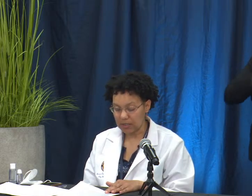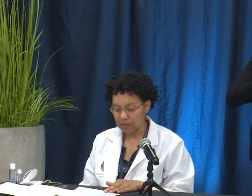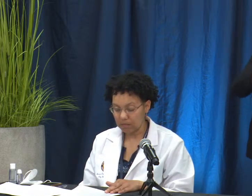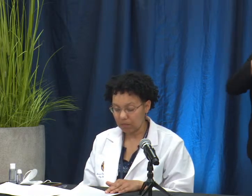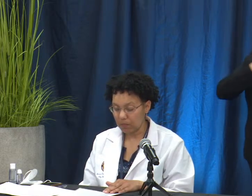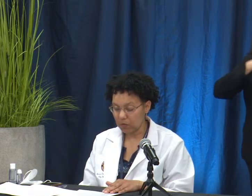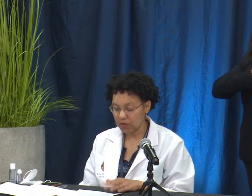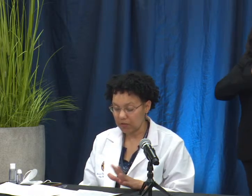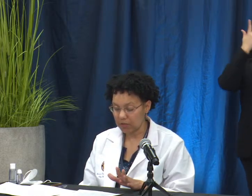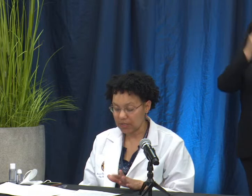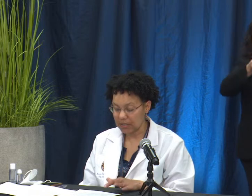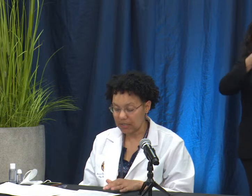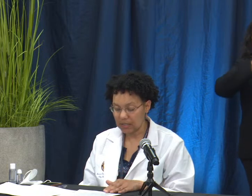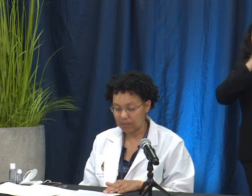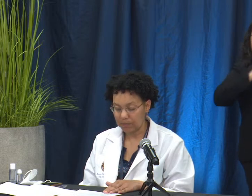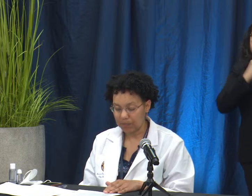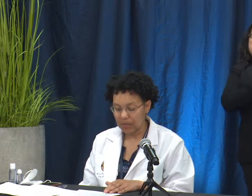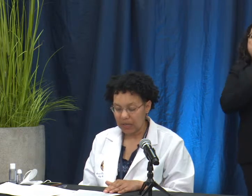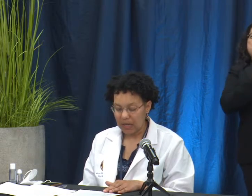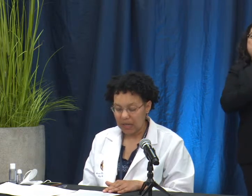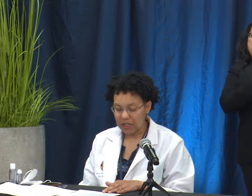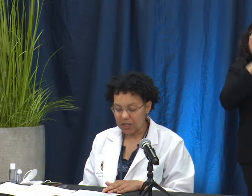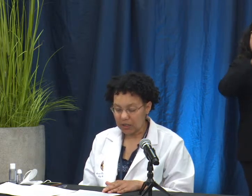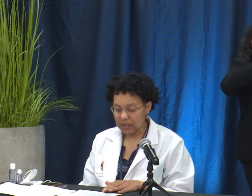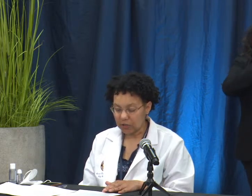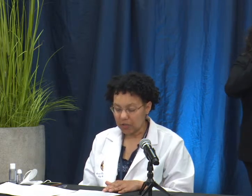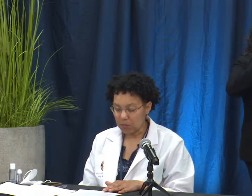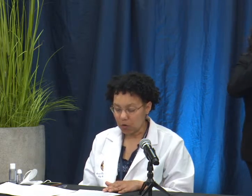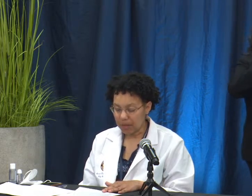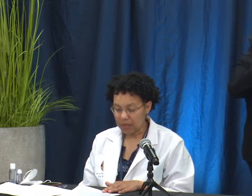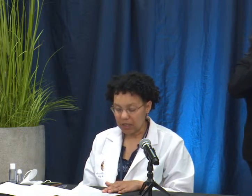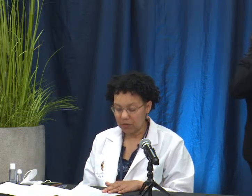or severe disease. Additionally, learning more about the use